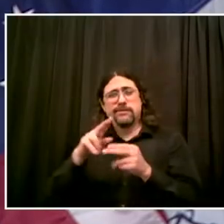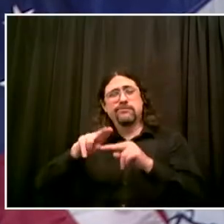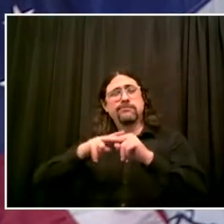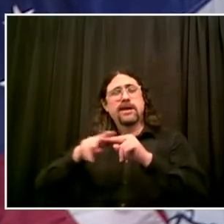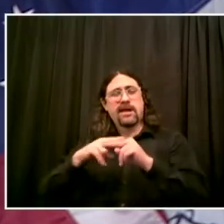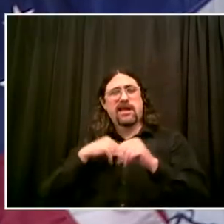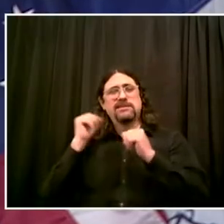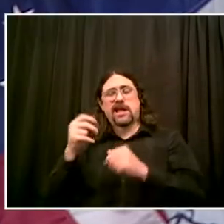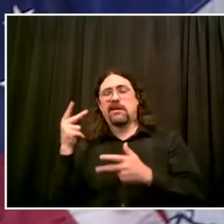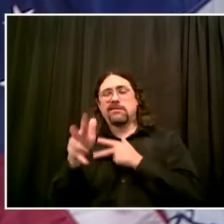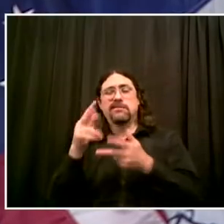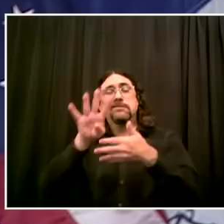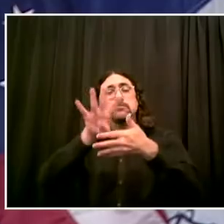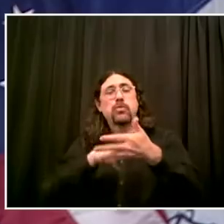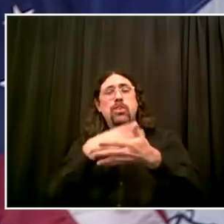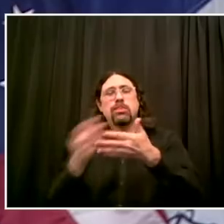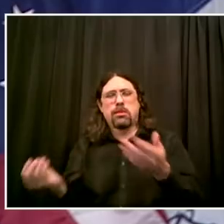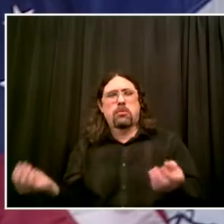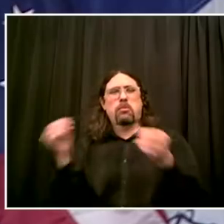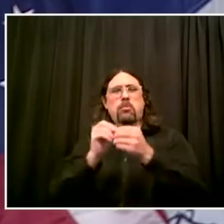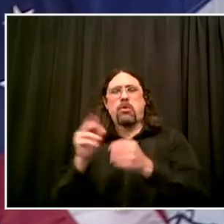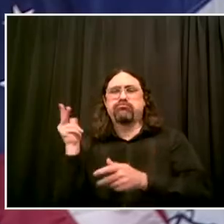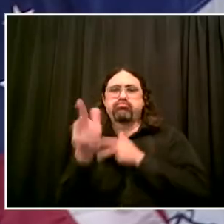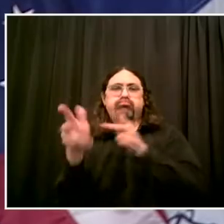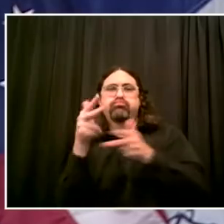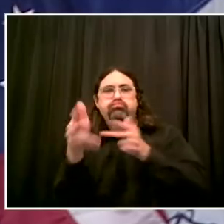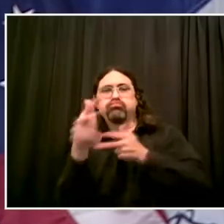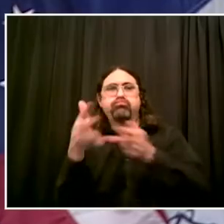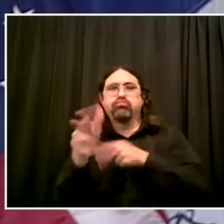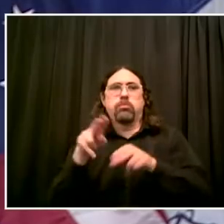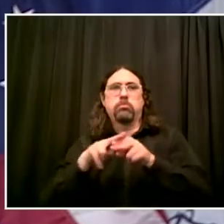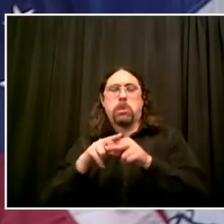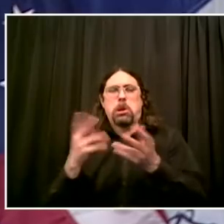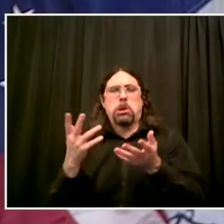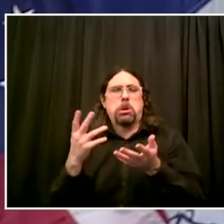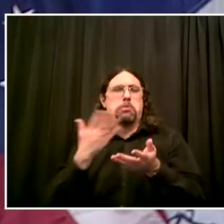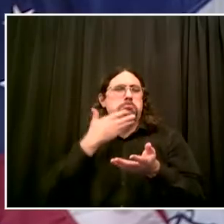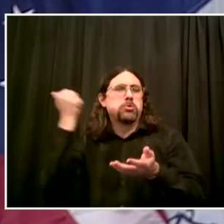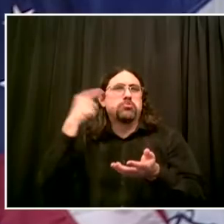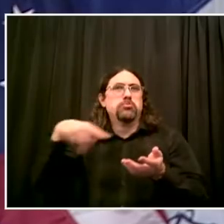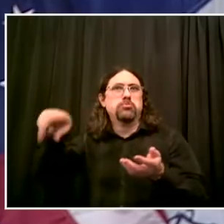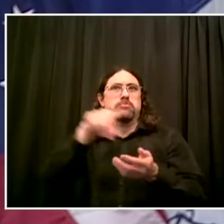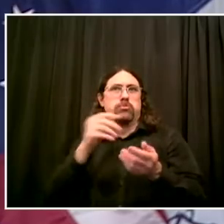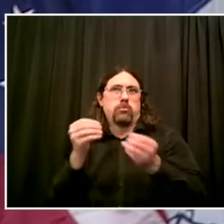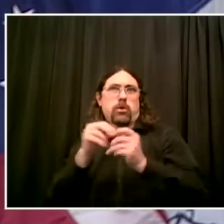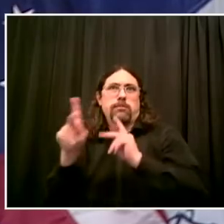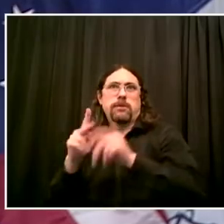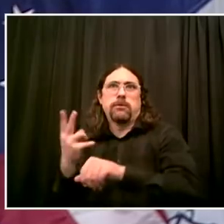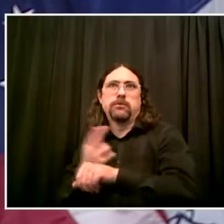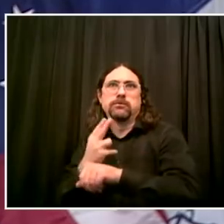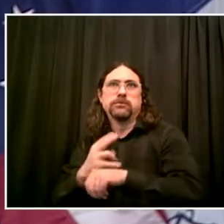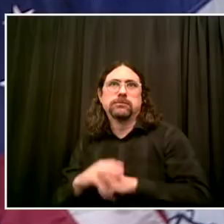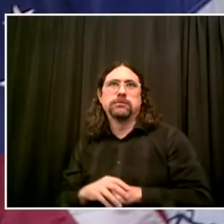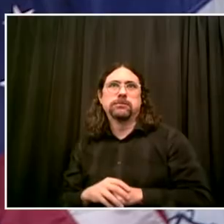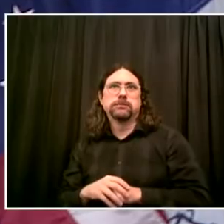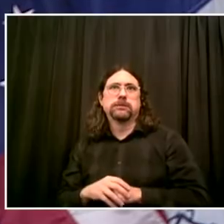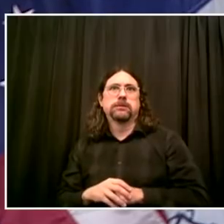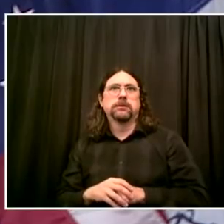I WANT TO HAVE A PLAN WITH THE MTA TO BE ABLE TO SAY WHAT IS THAPE PRRIOPAT E